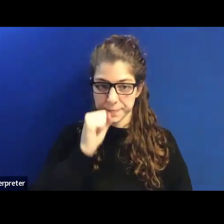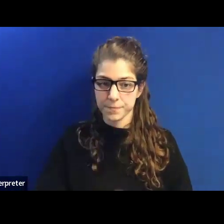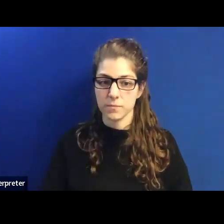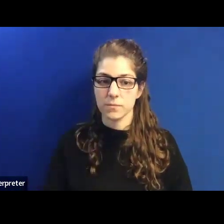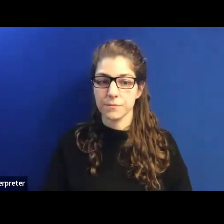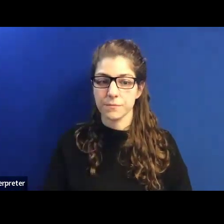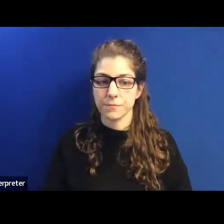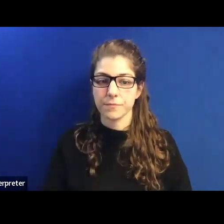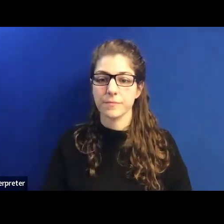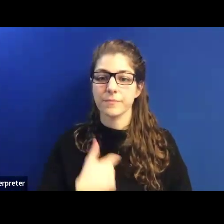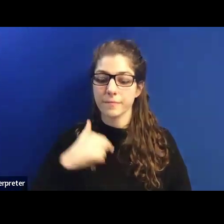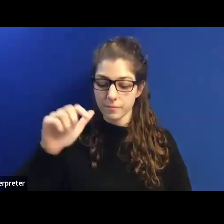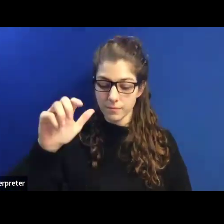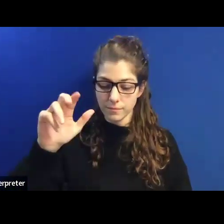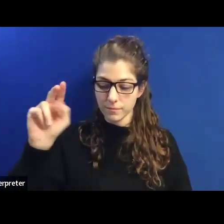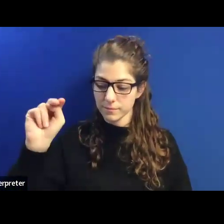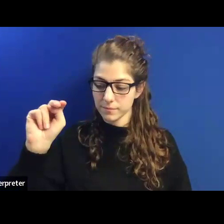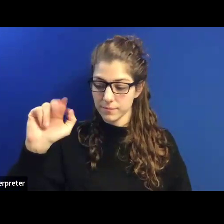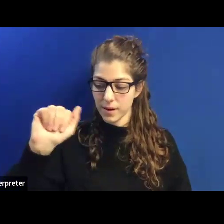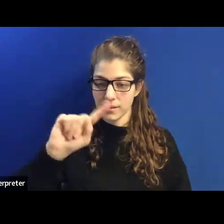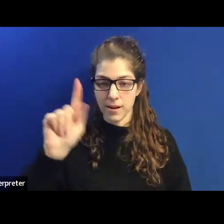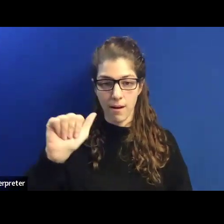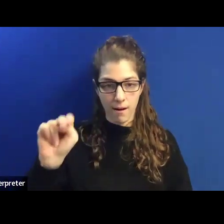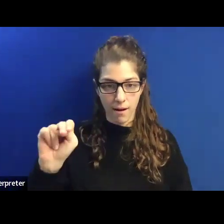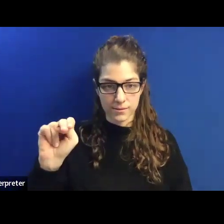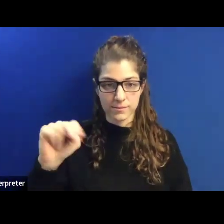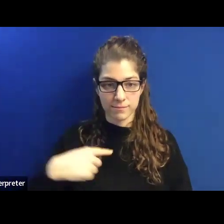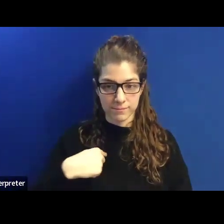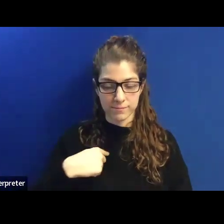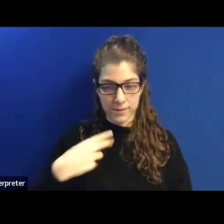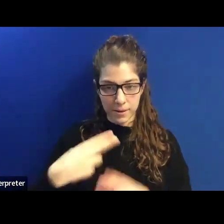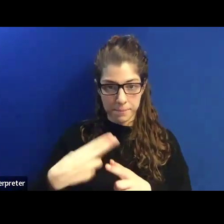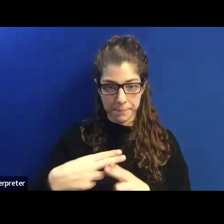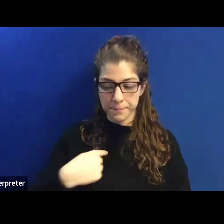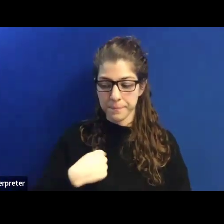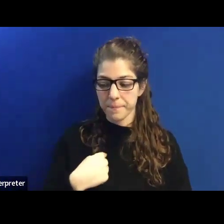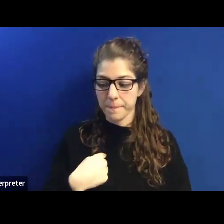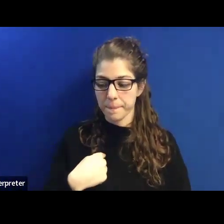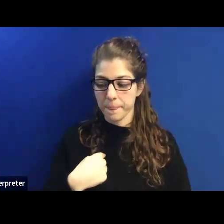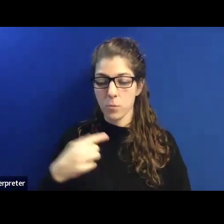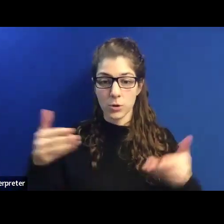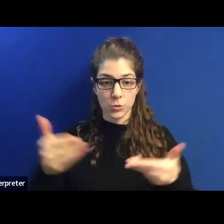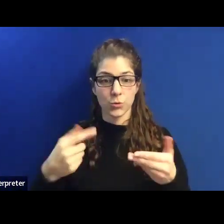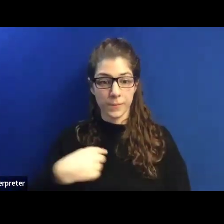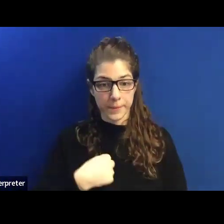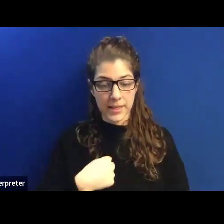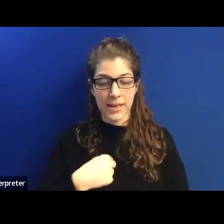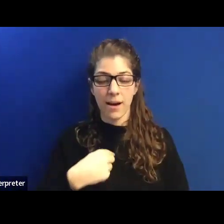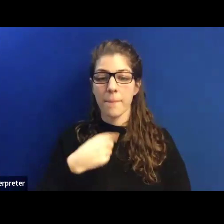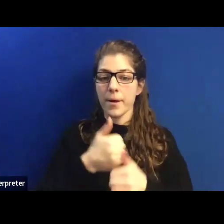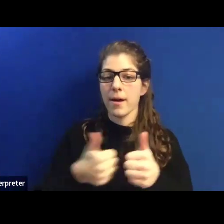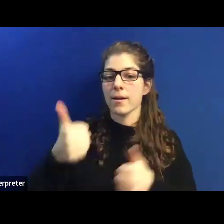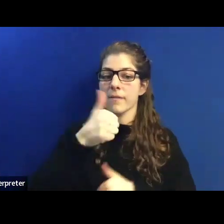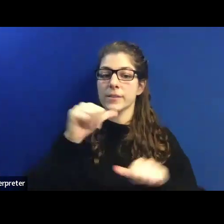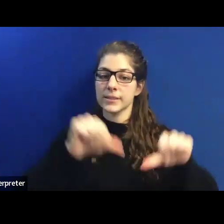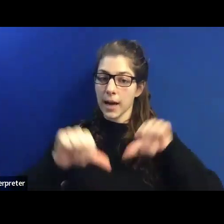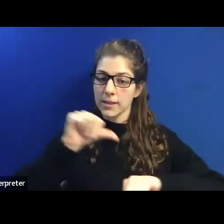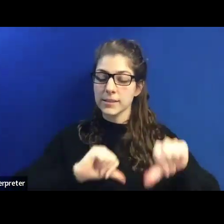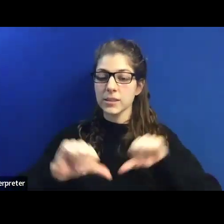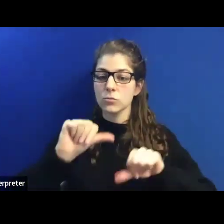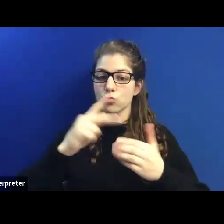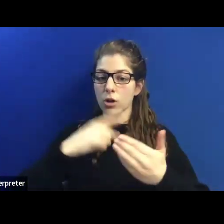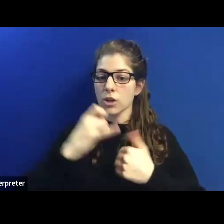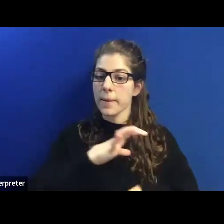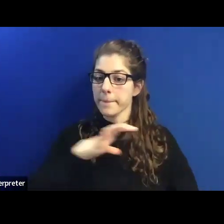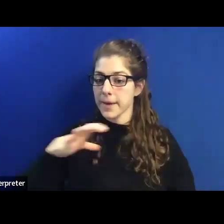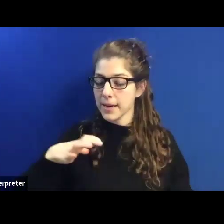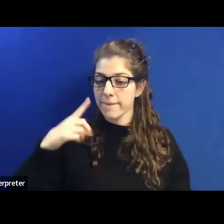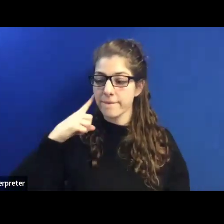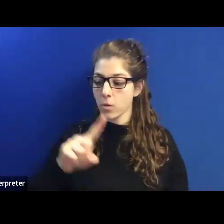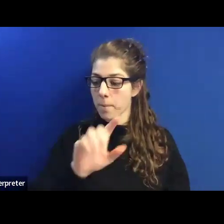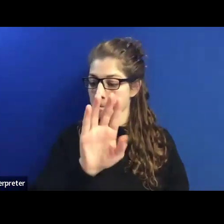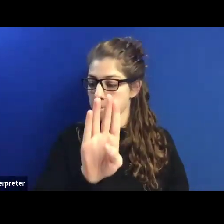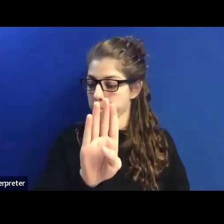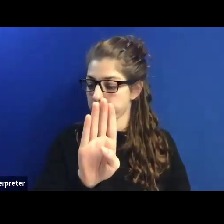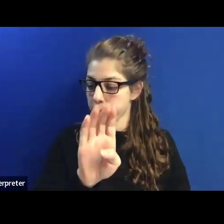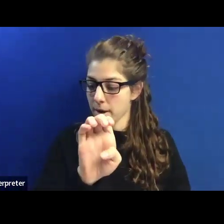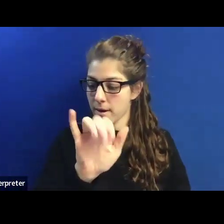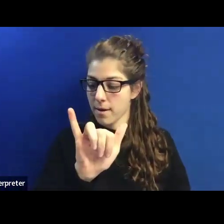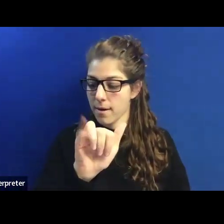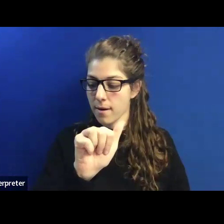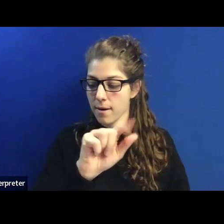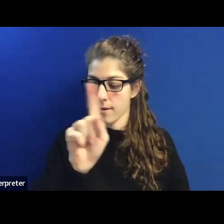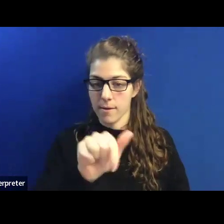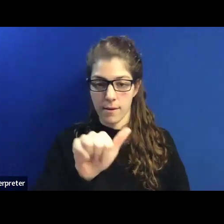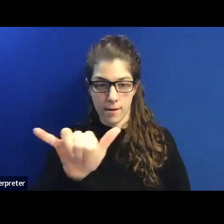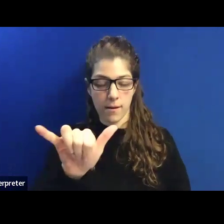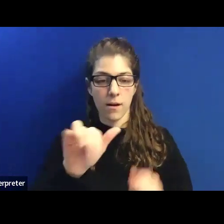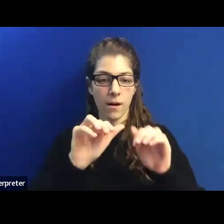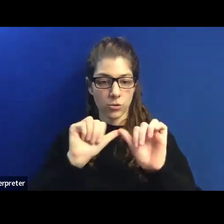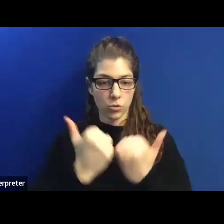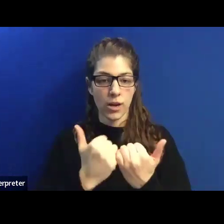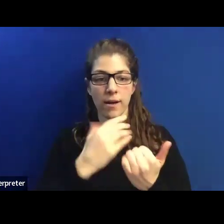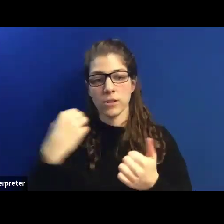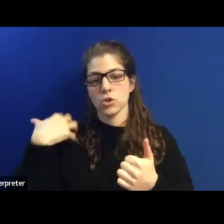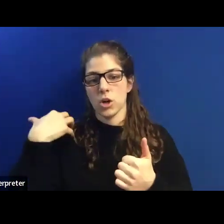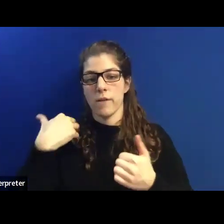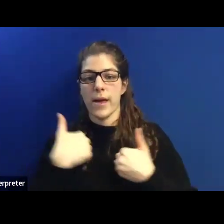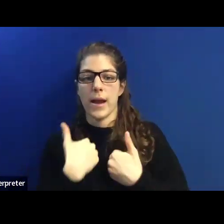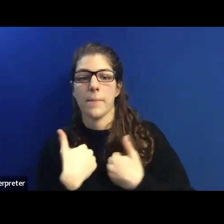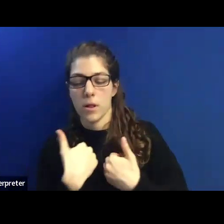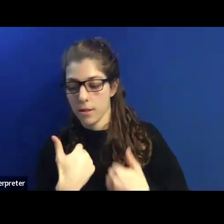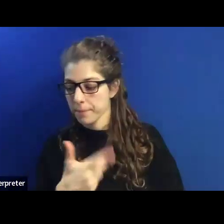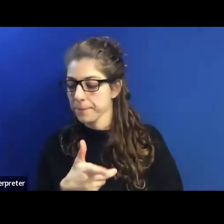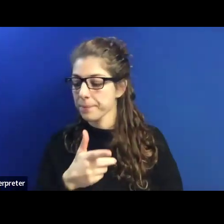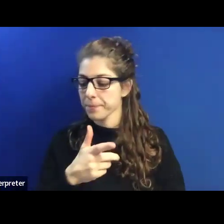I'm Nazan Koluman. As Shari Introduced me, I'm head of the science and project department at Beyazay and also the chair of the animal science department at Cukurova University.